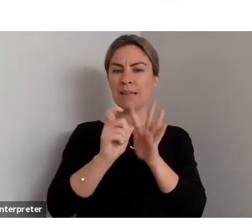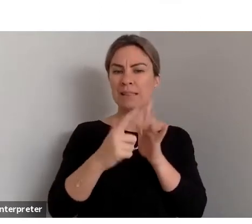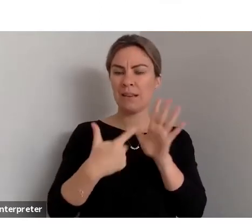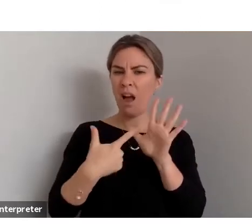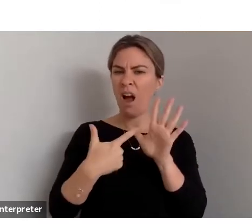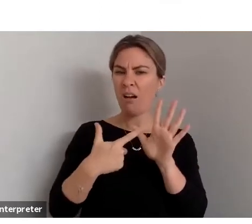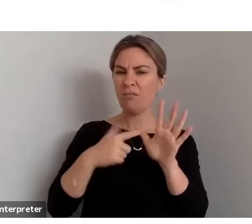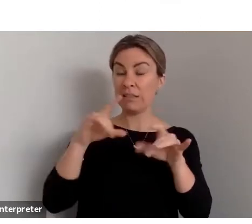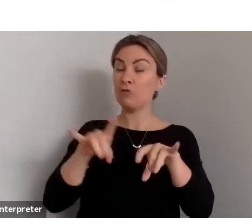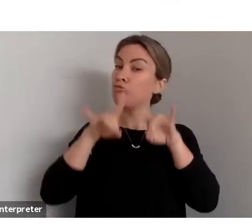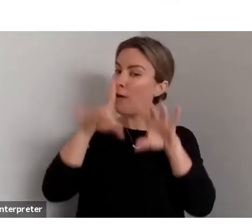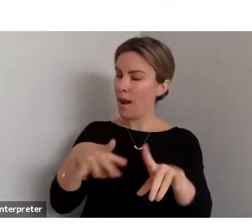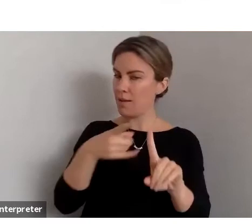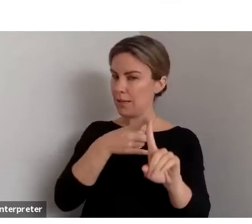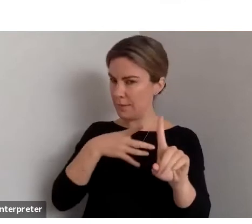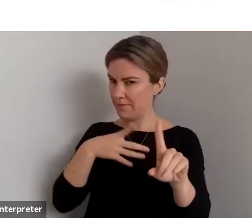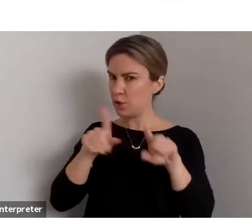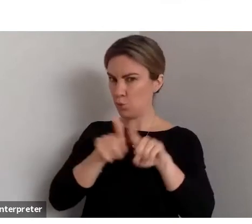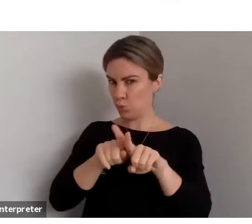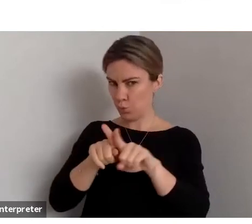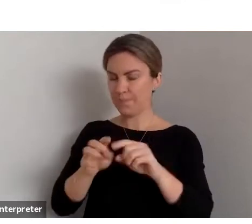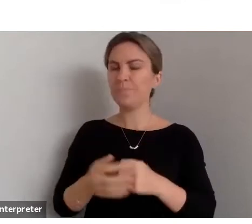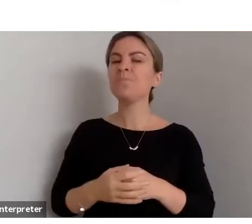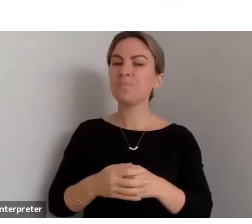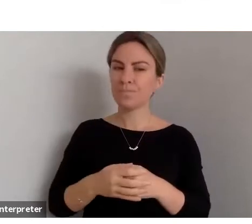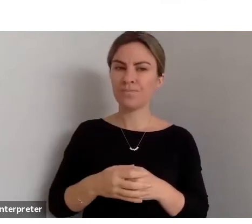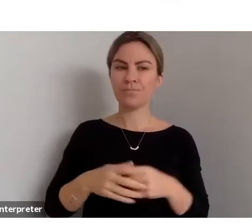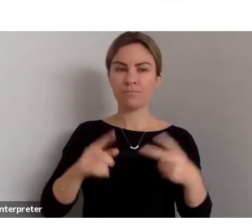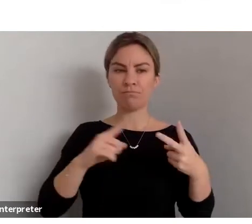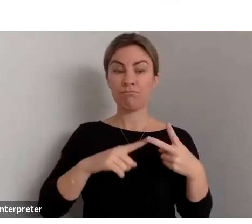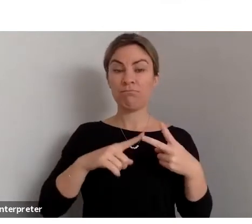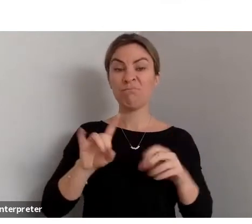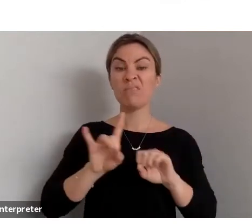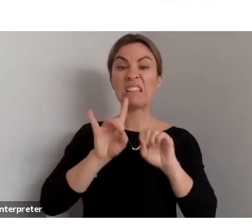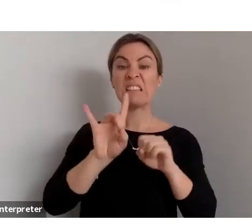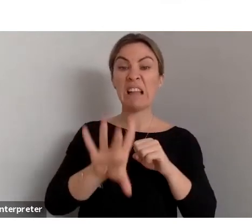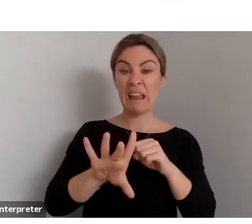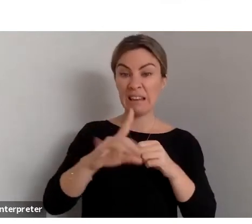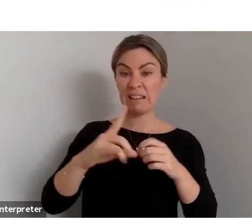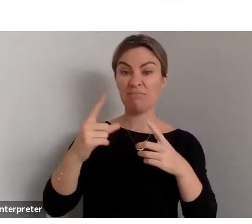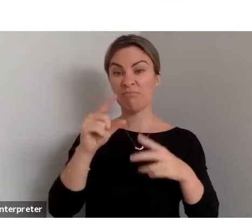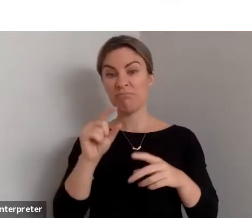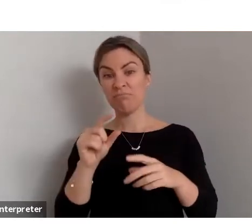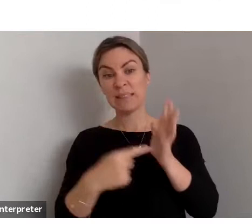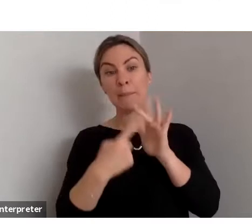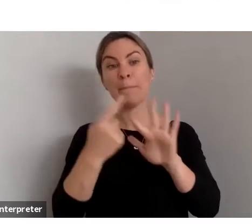I will do 10 tips for how to make your social media more accessible.